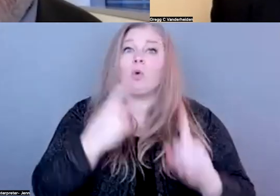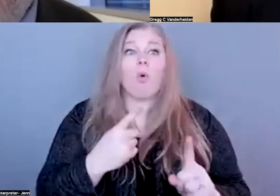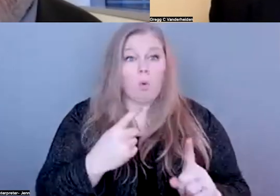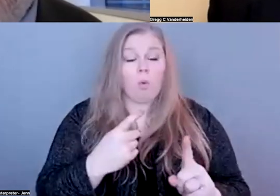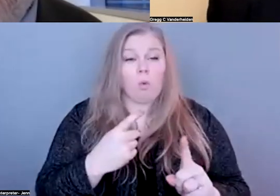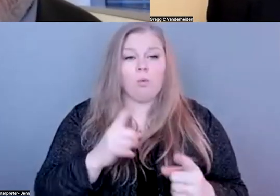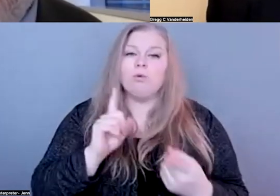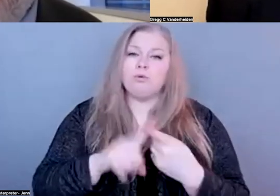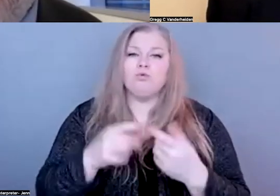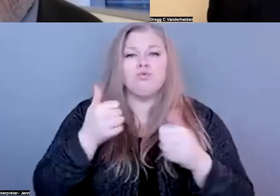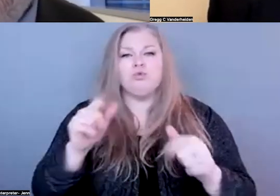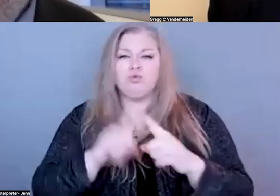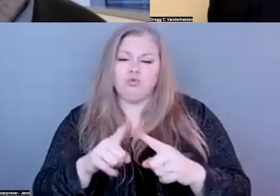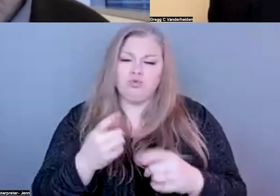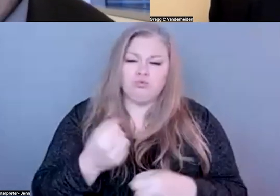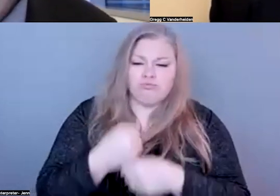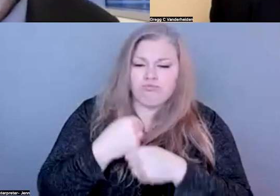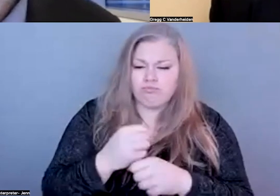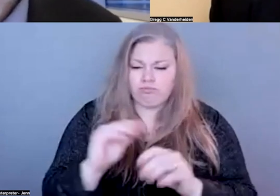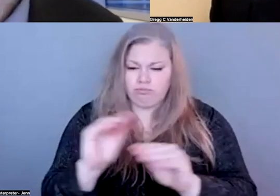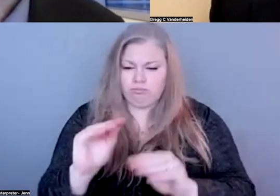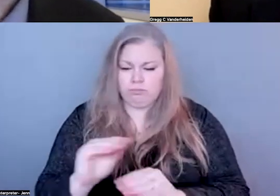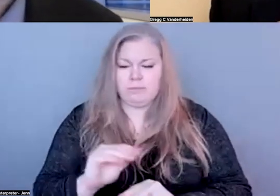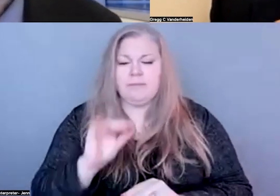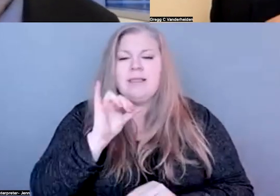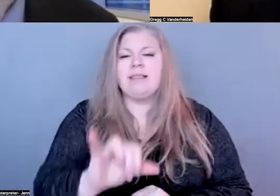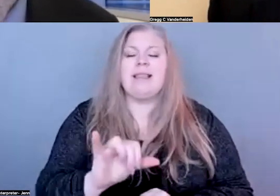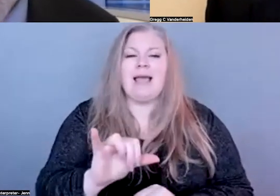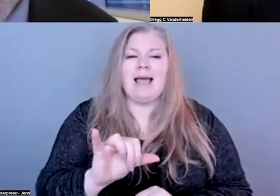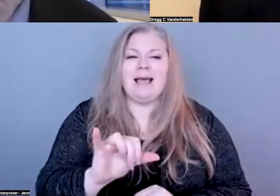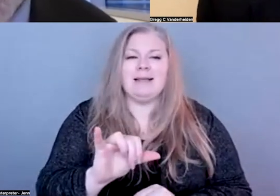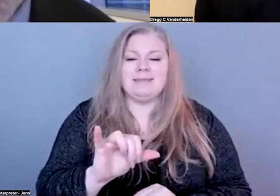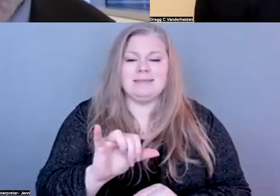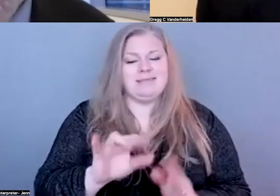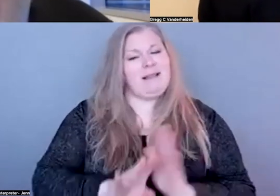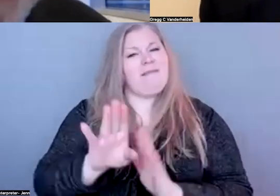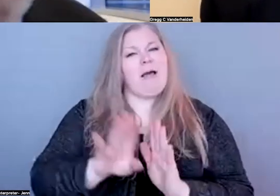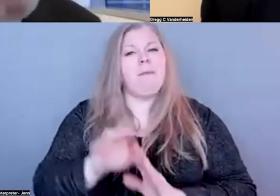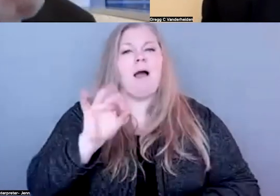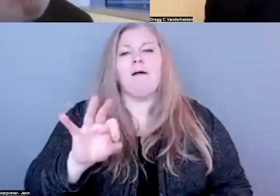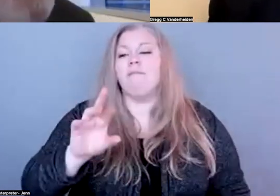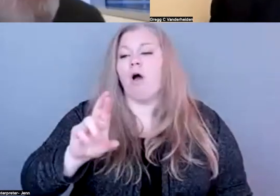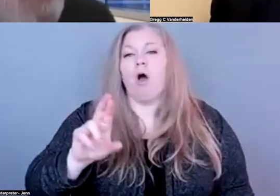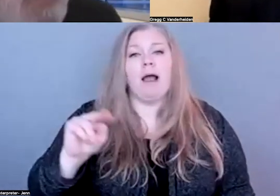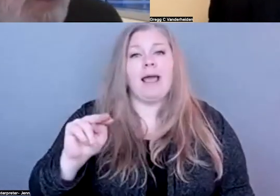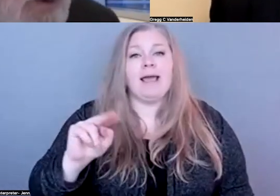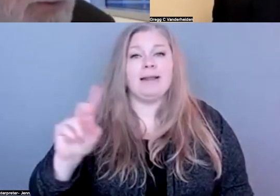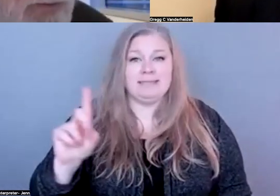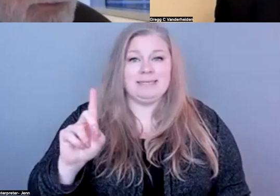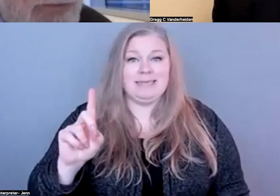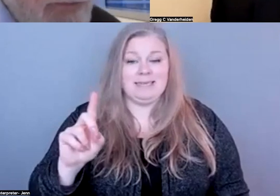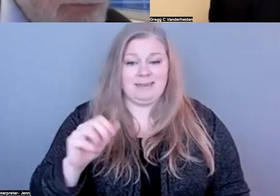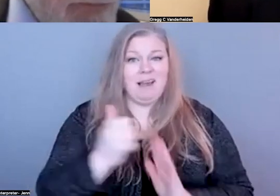and kick off the development of the R&D agenda for this area to try to